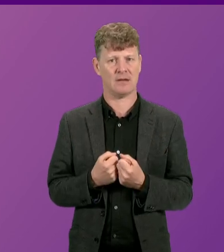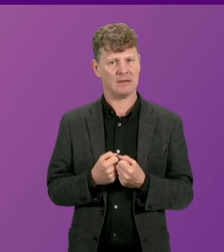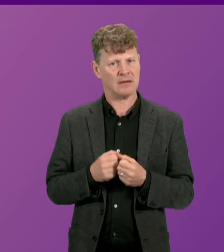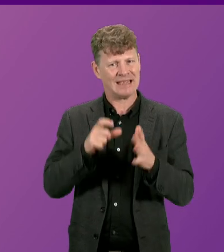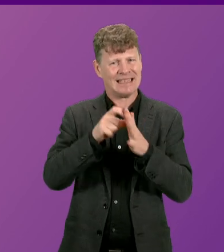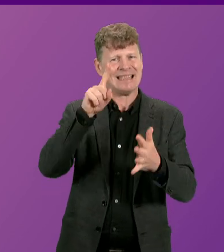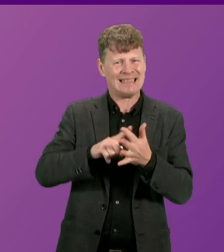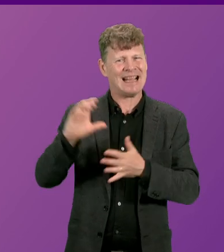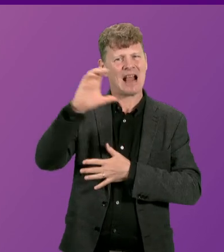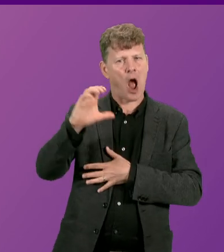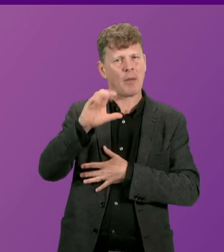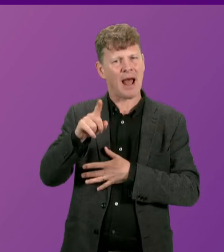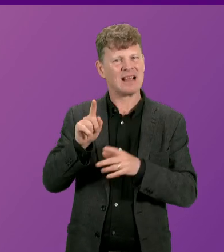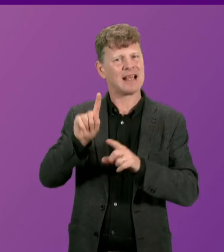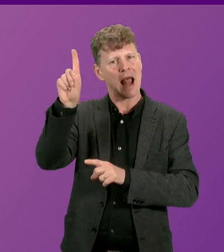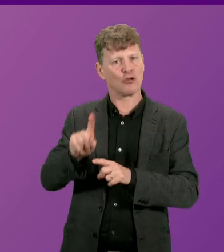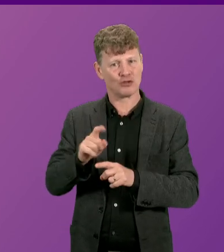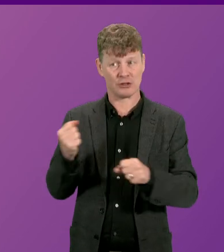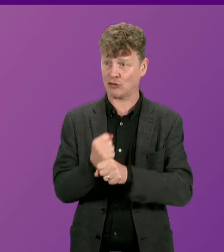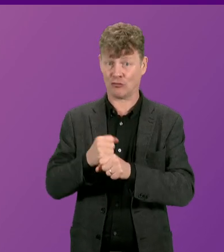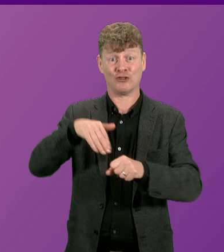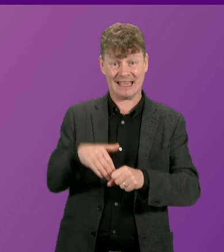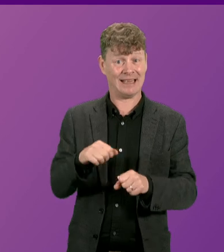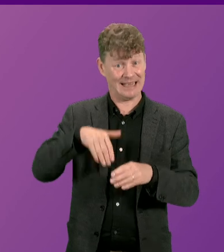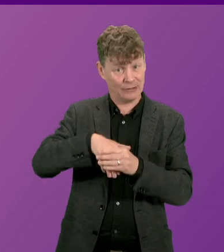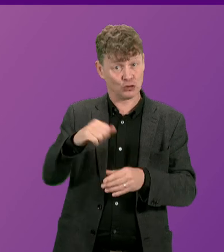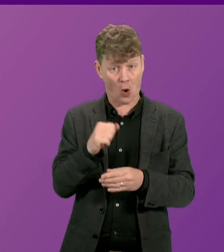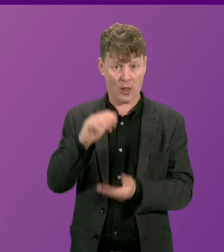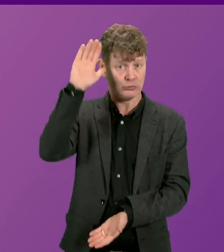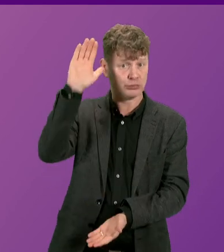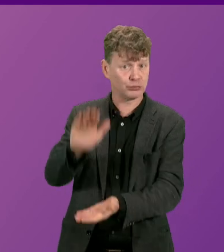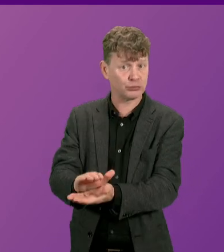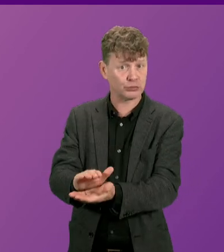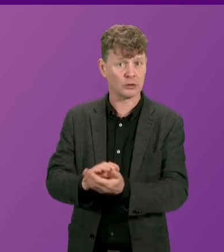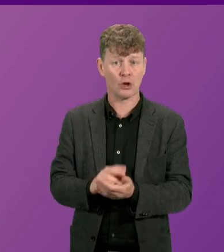electricity generation in Scotland. We have developed renewable energy with